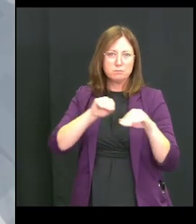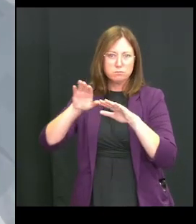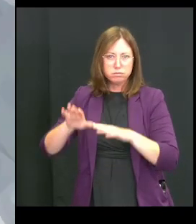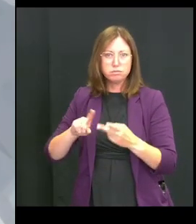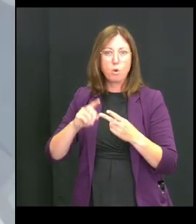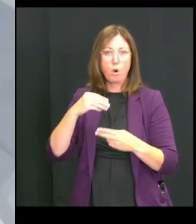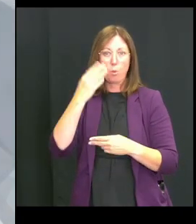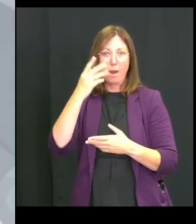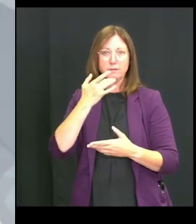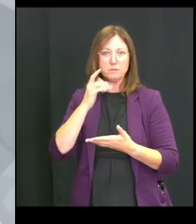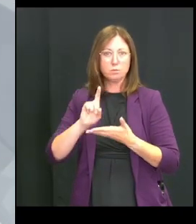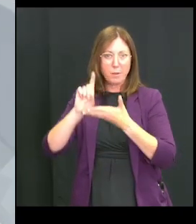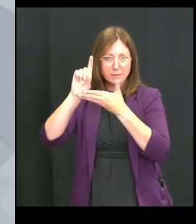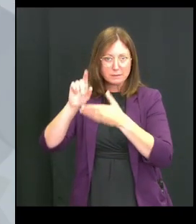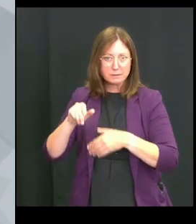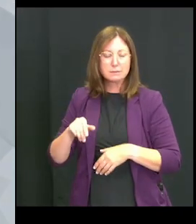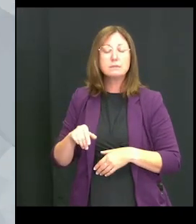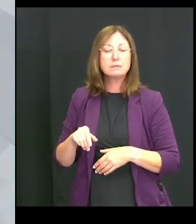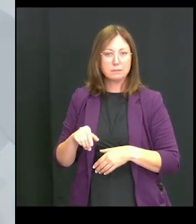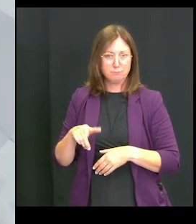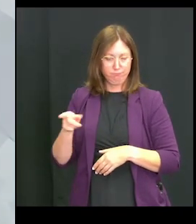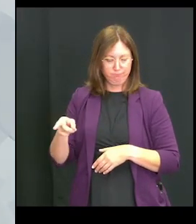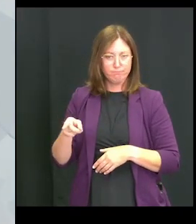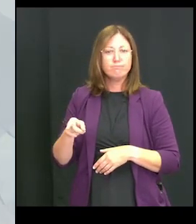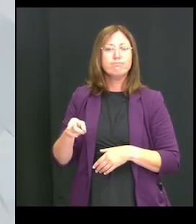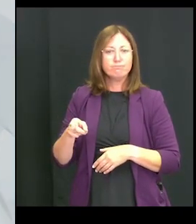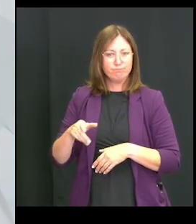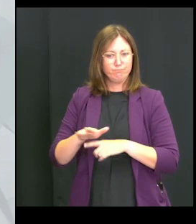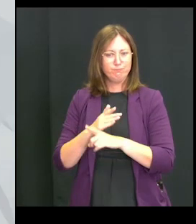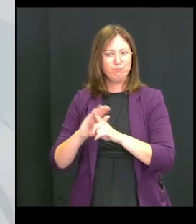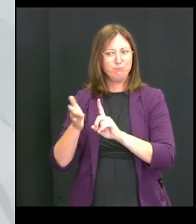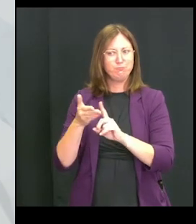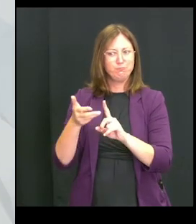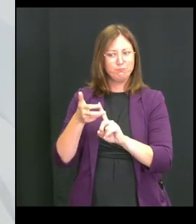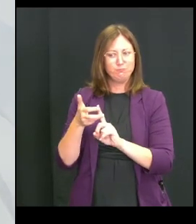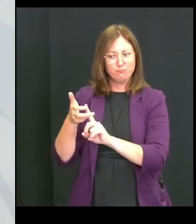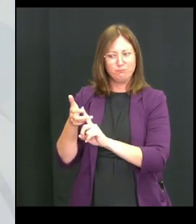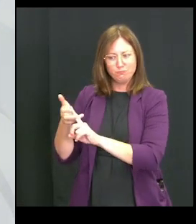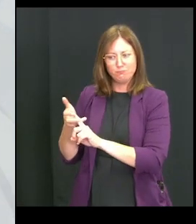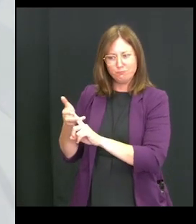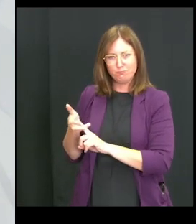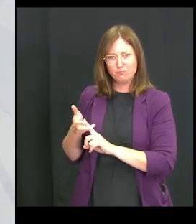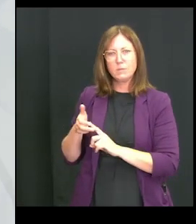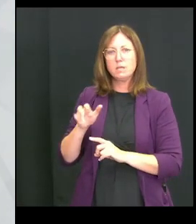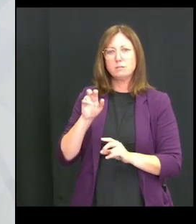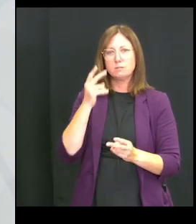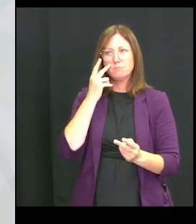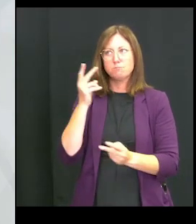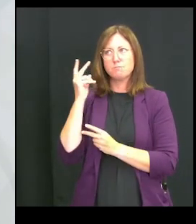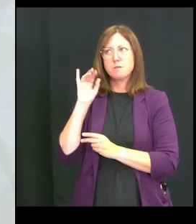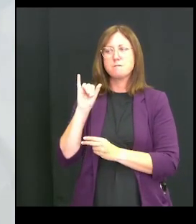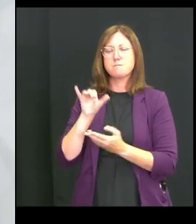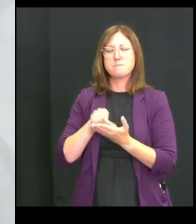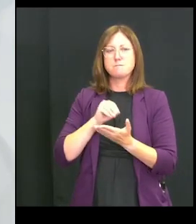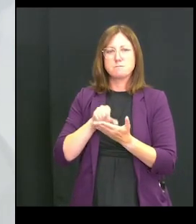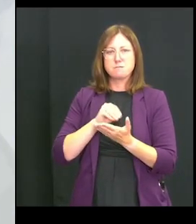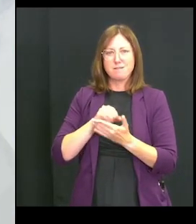and they've had the choice of who to court. And so that is the lesson there, and that's where we really should be concerned,